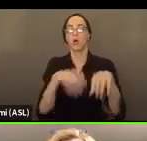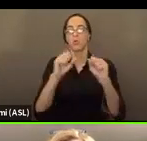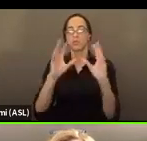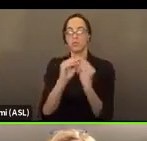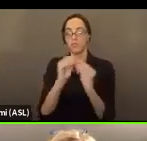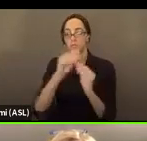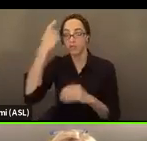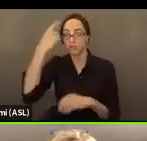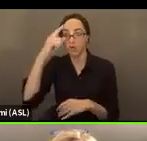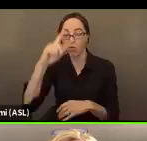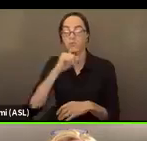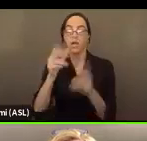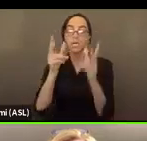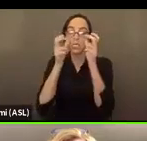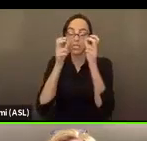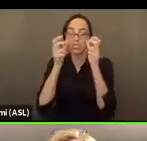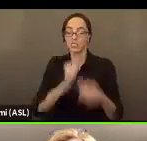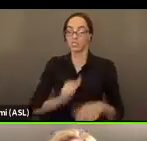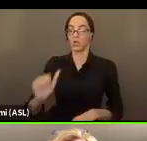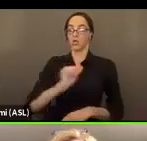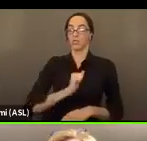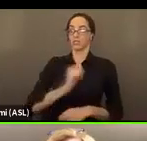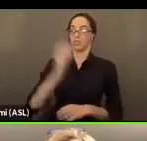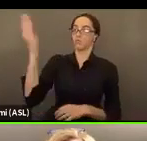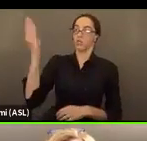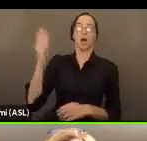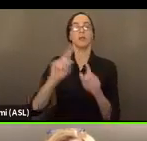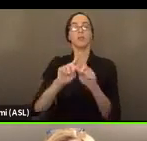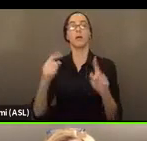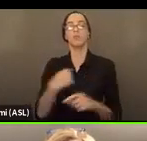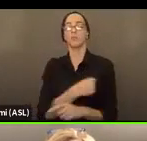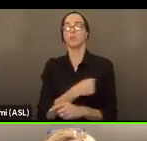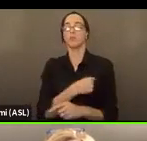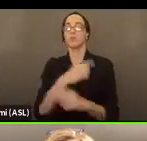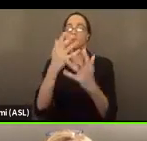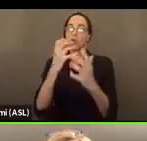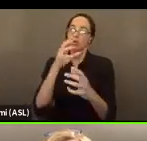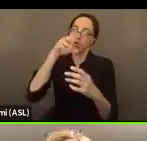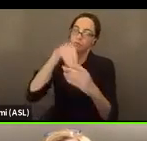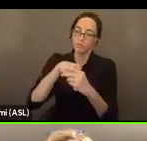engaging with the public and really hearing what your primary concerns are and we can't